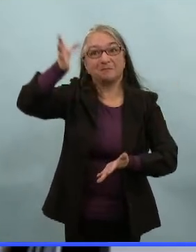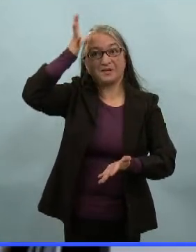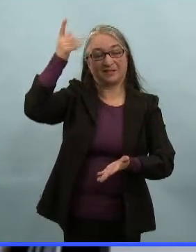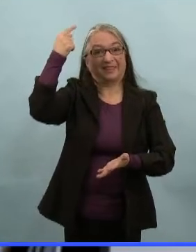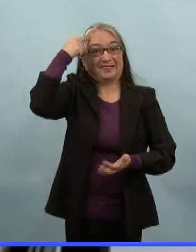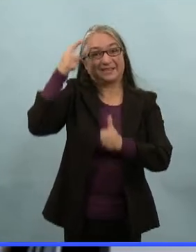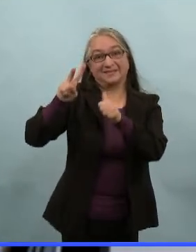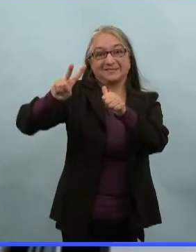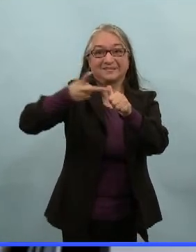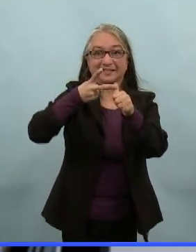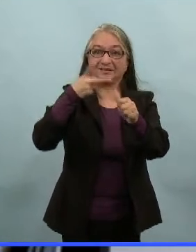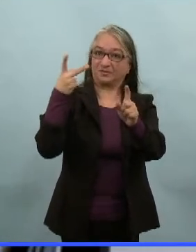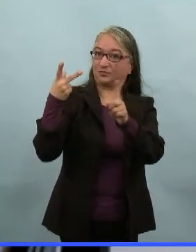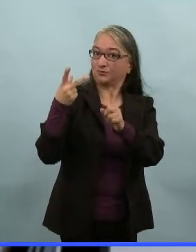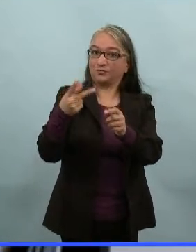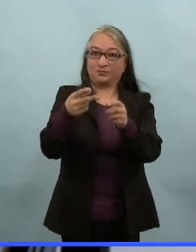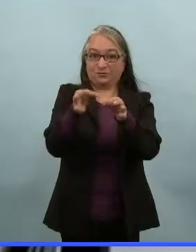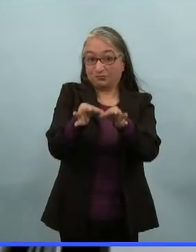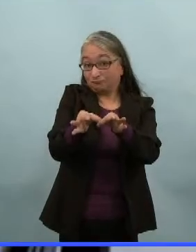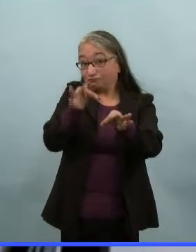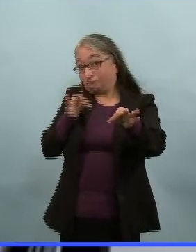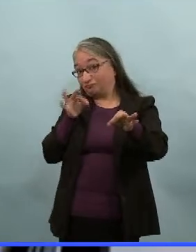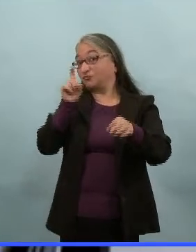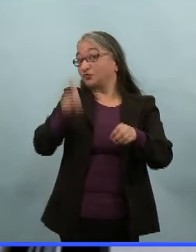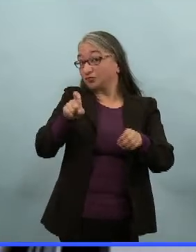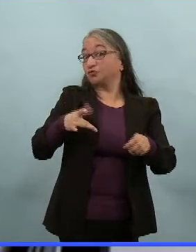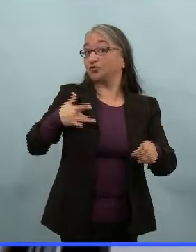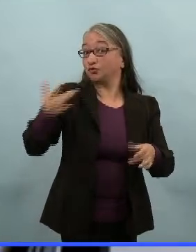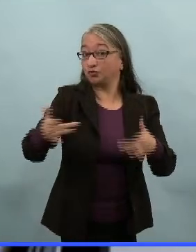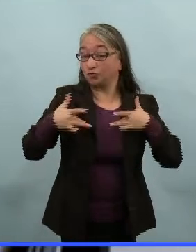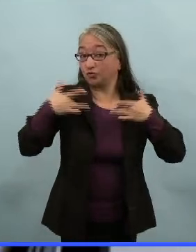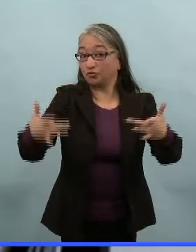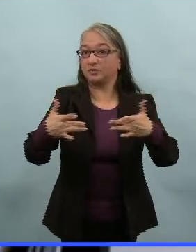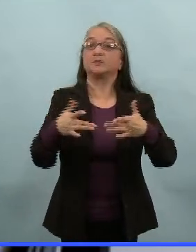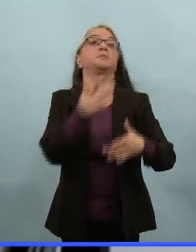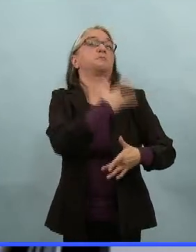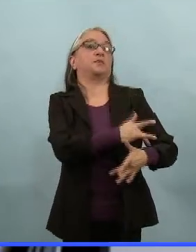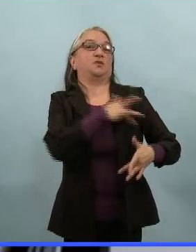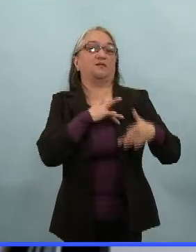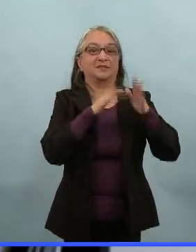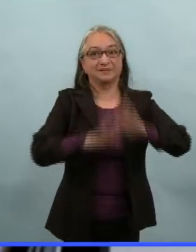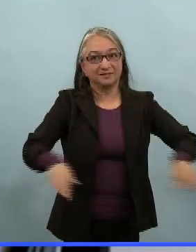our provincial pediatric medical advisory committee has so far also recommended the